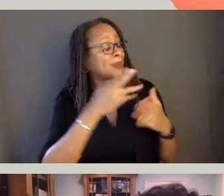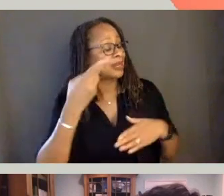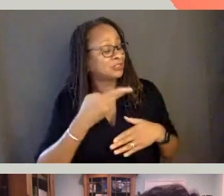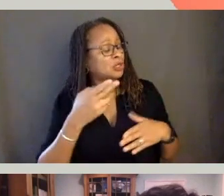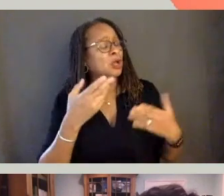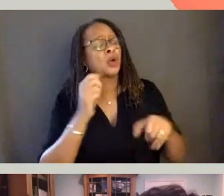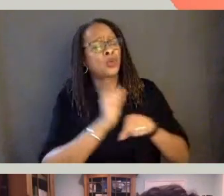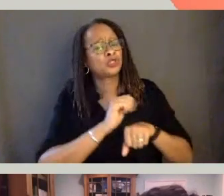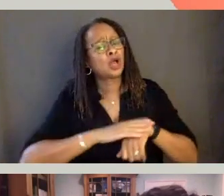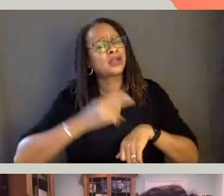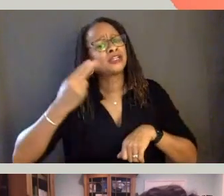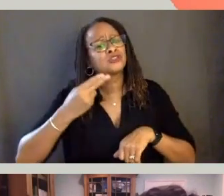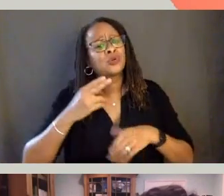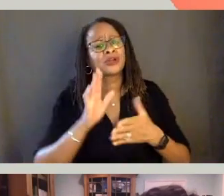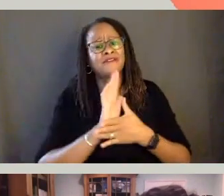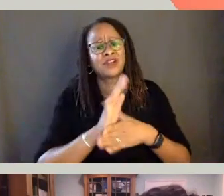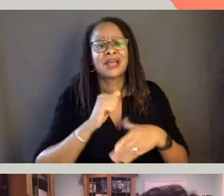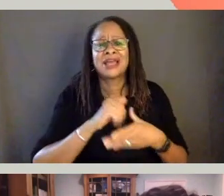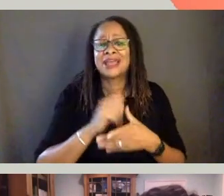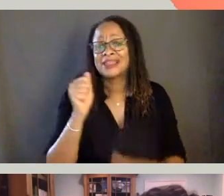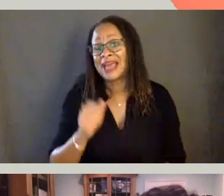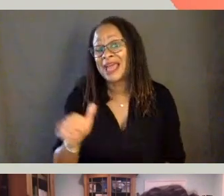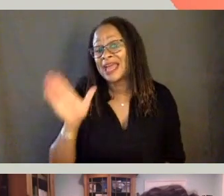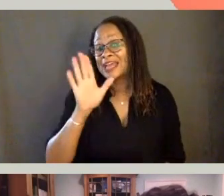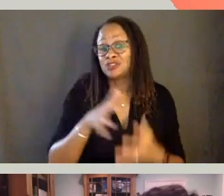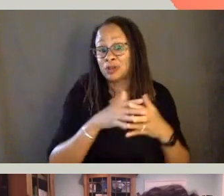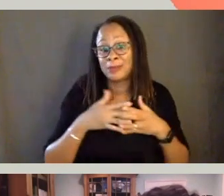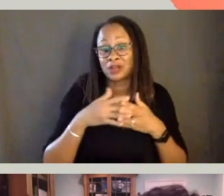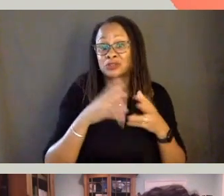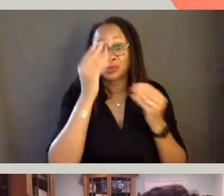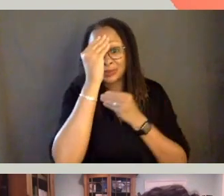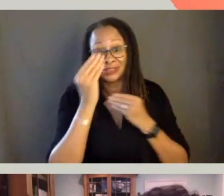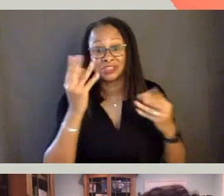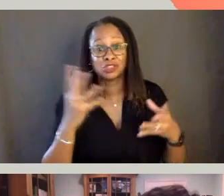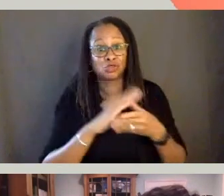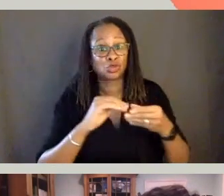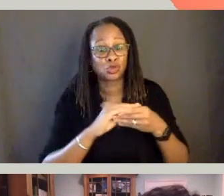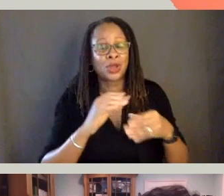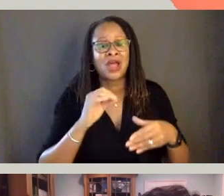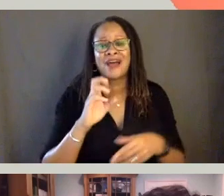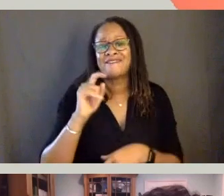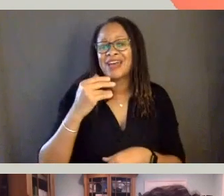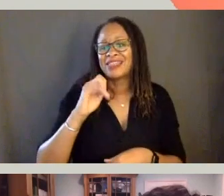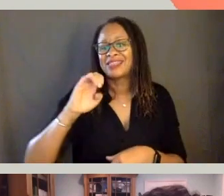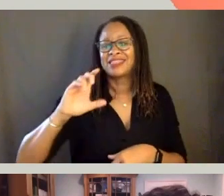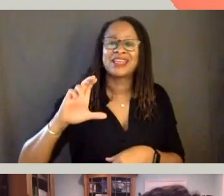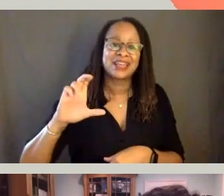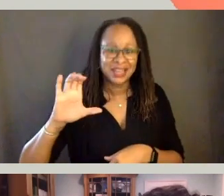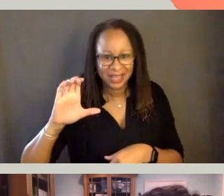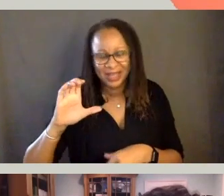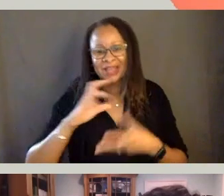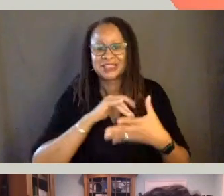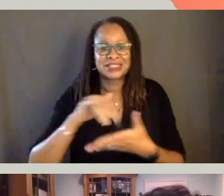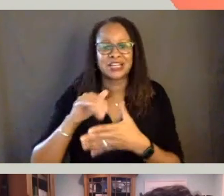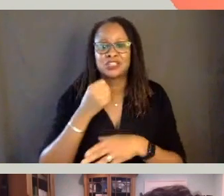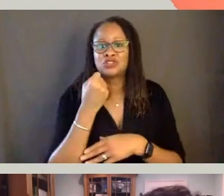like for example in the Asian-Americans, we tell the story of the Ethnic Studies Strike at San Francisco state in 1968.